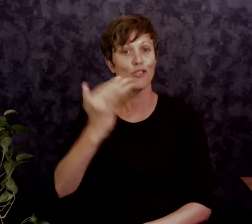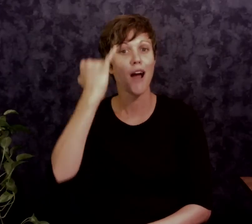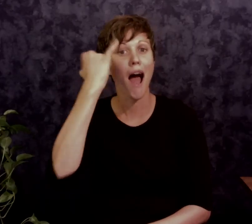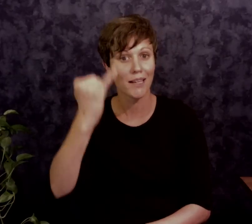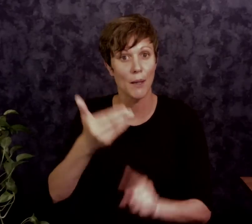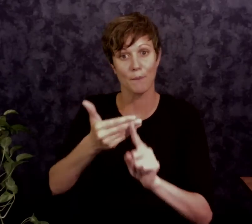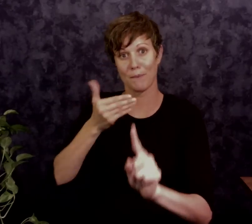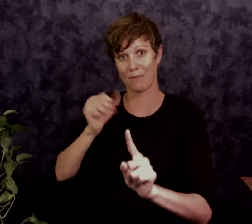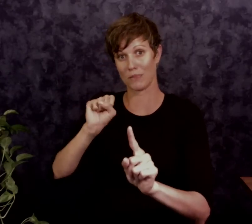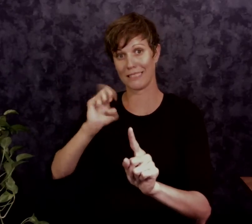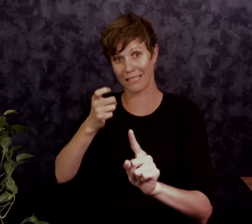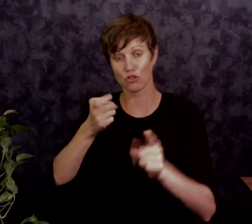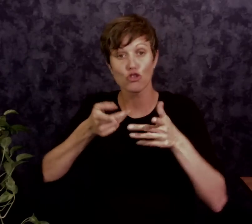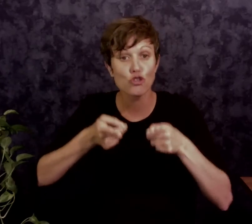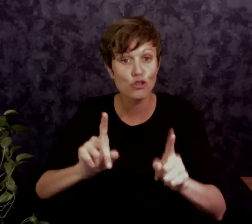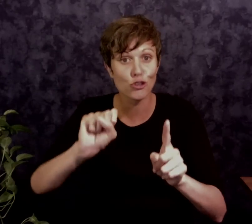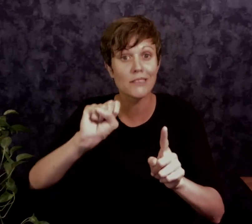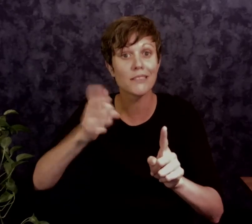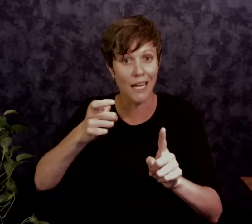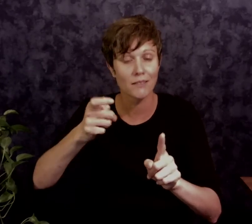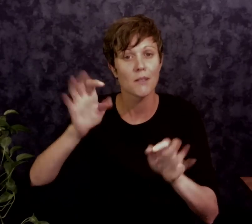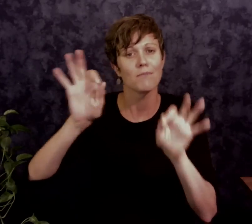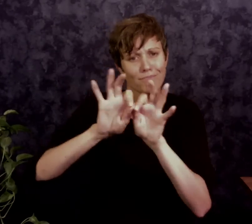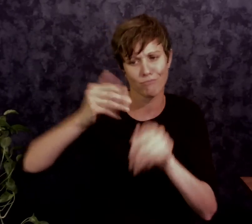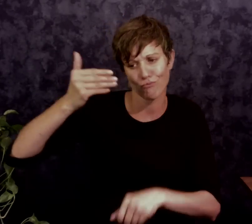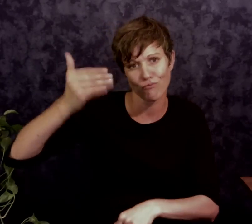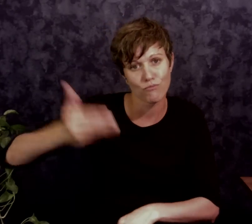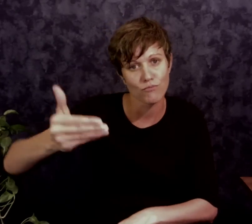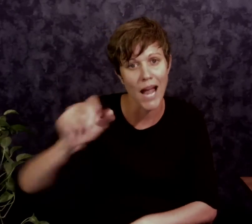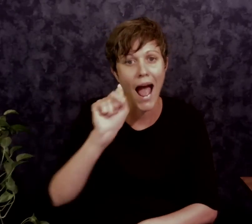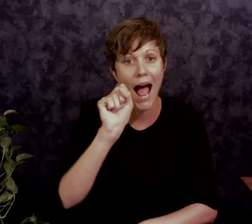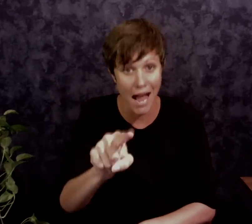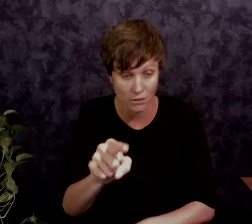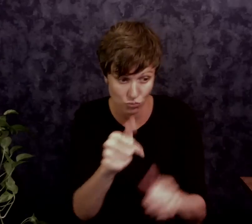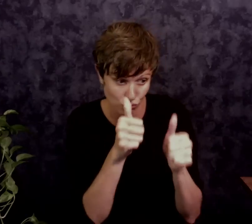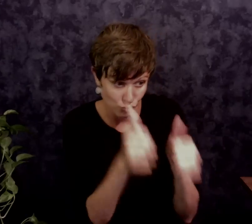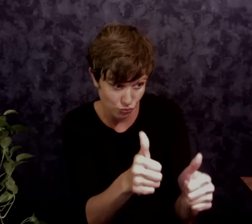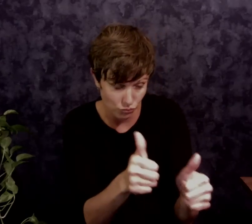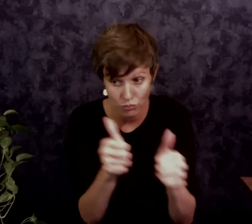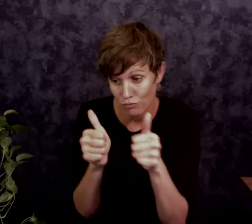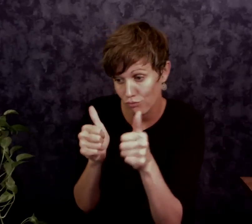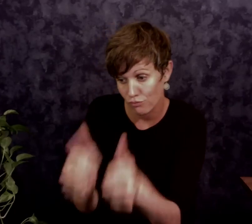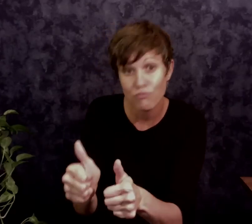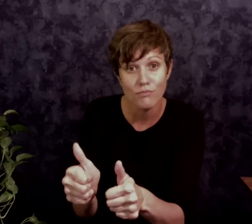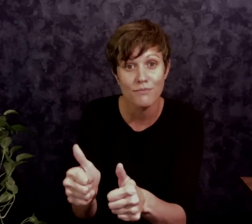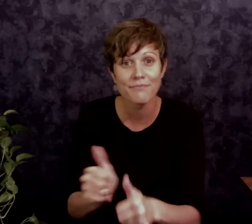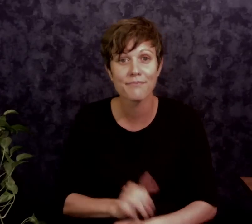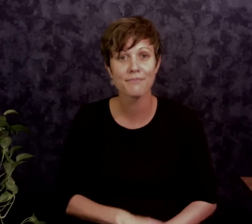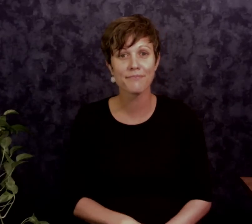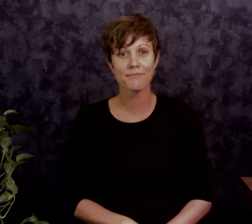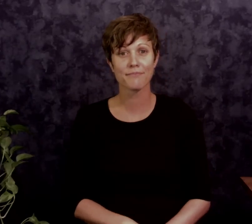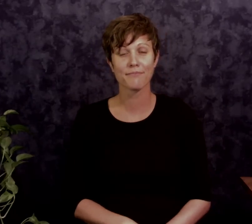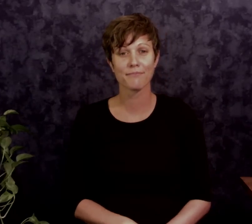That’s why it’s a good idea to check in before and during sex to make sure everyone is comfortable.